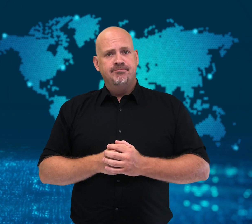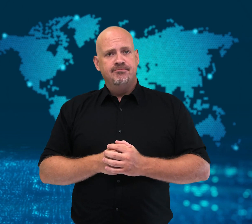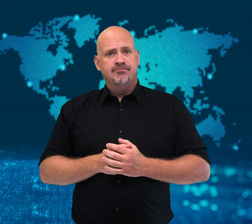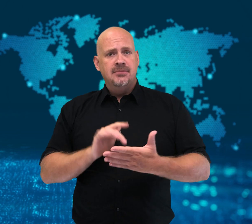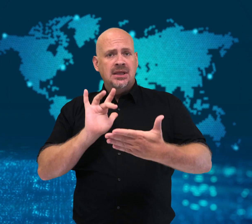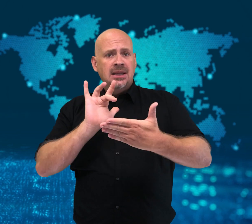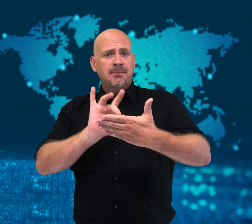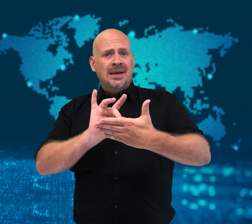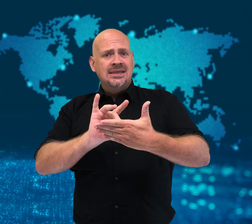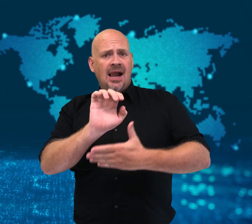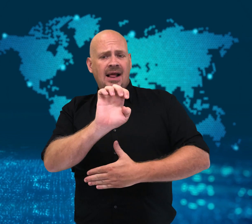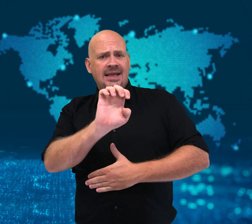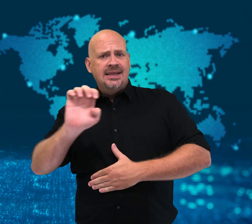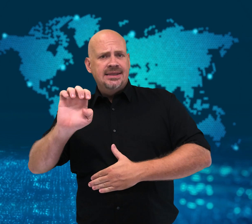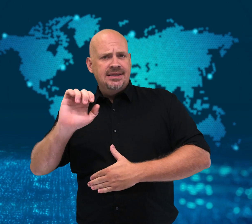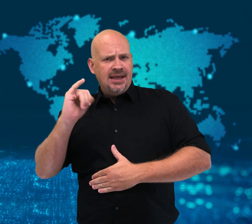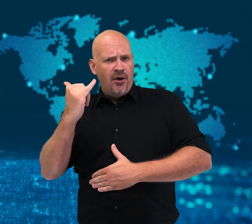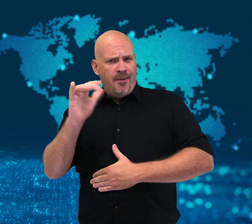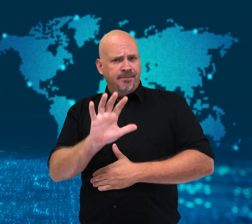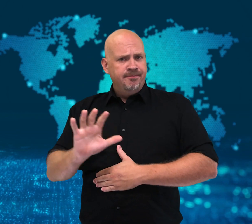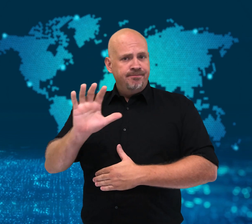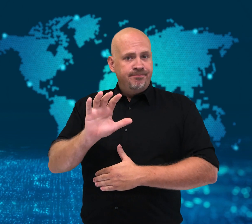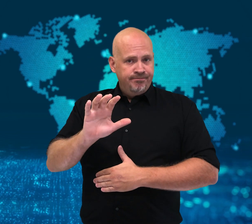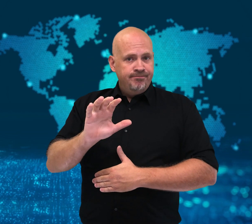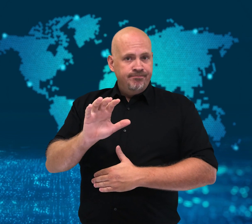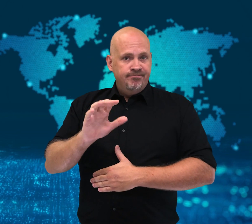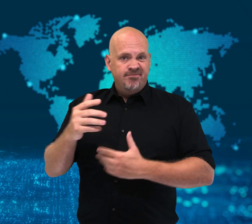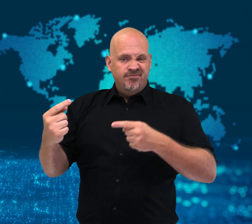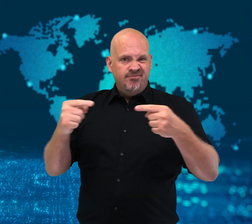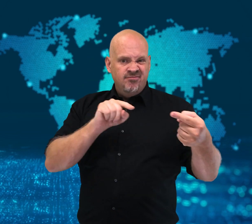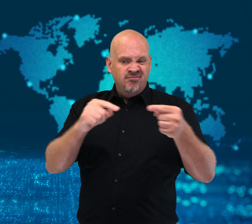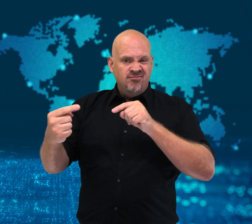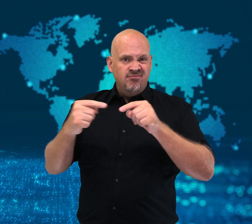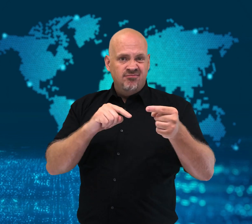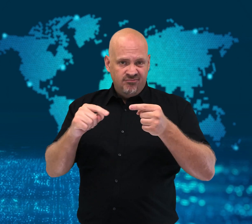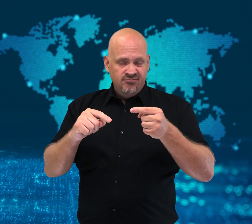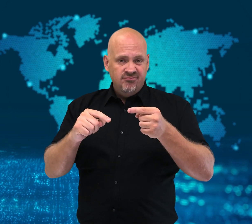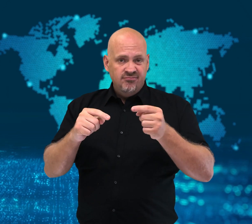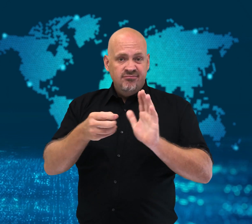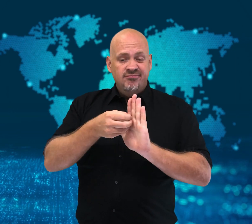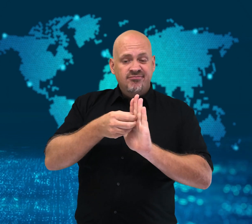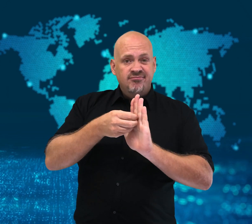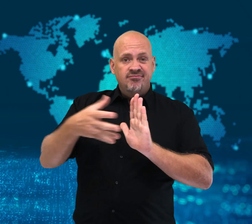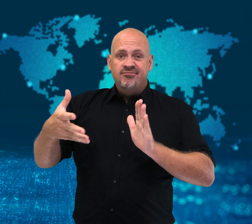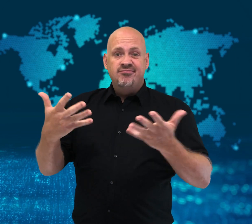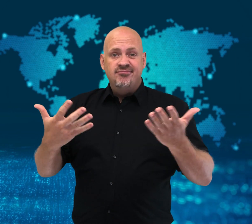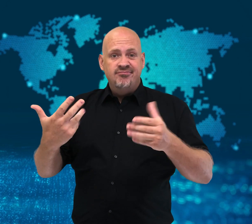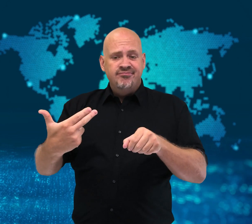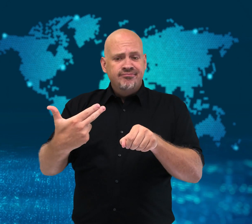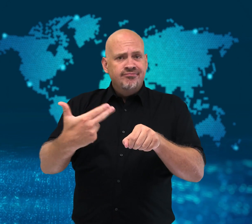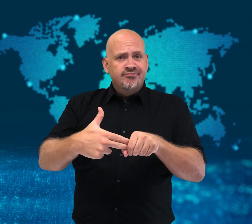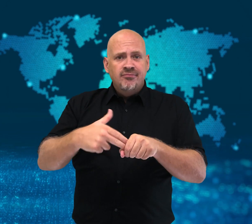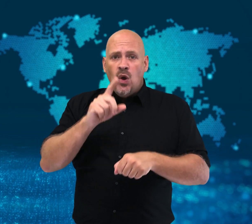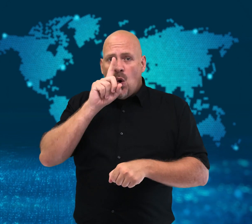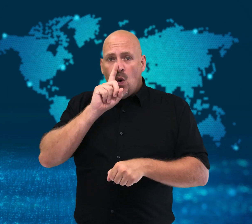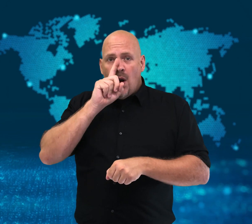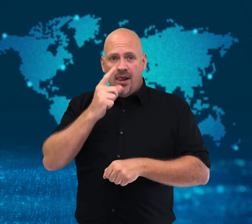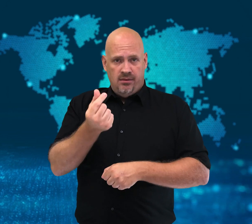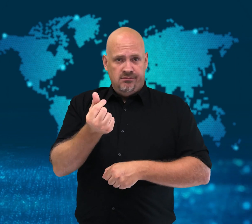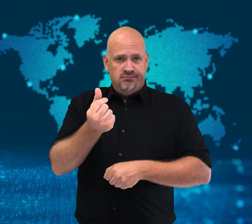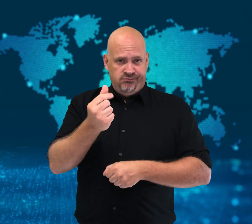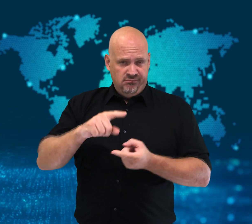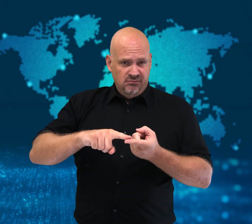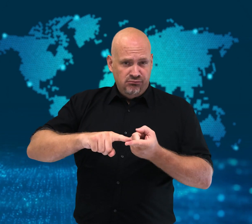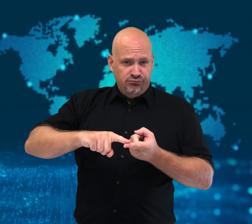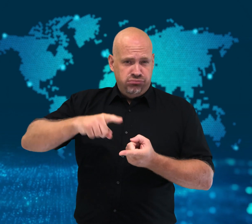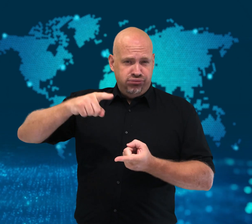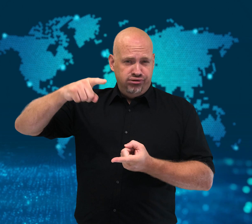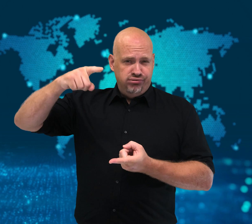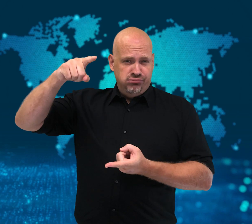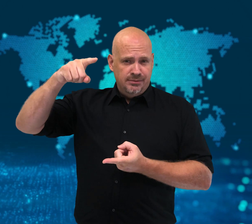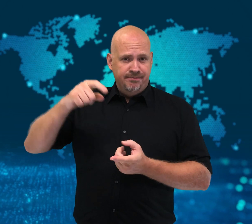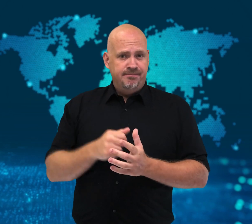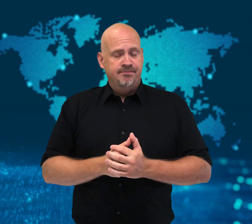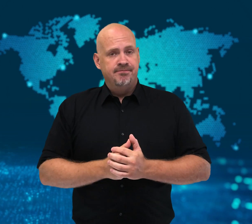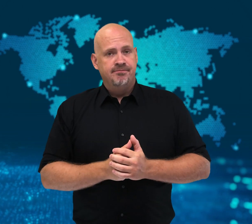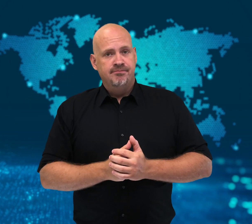Rivalry drives up oil prices.